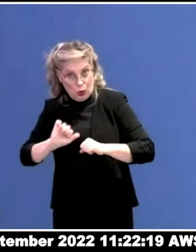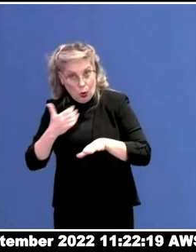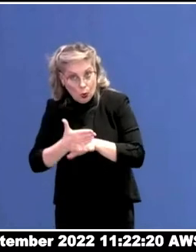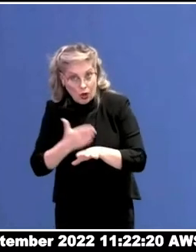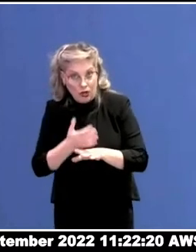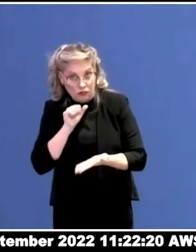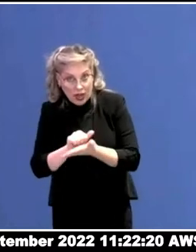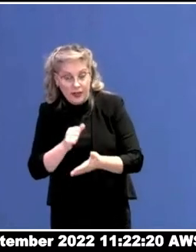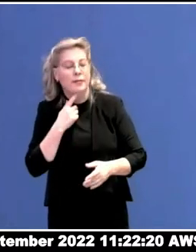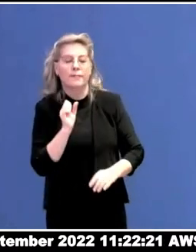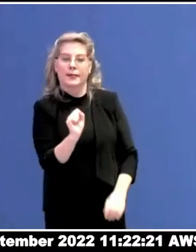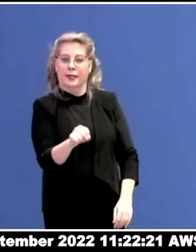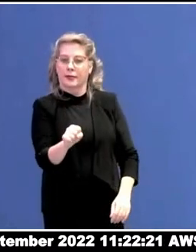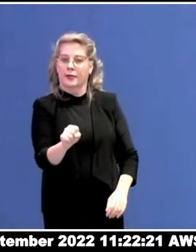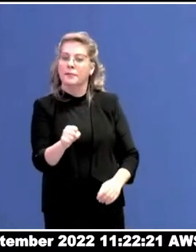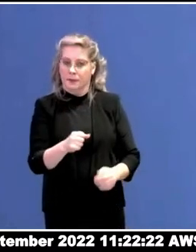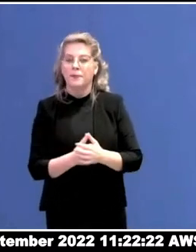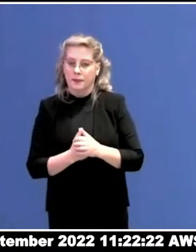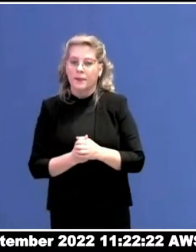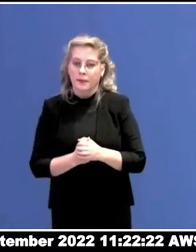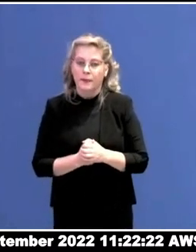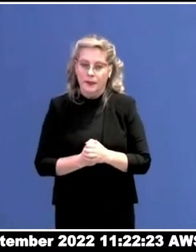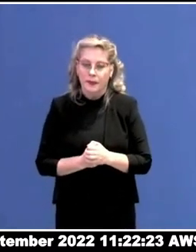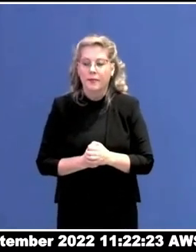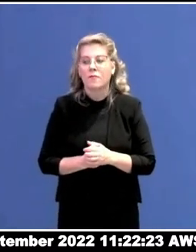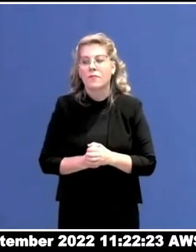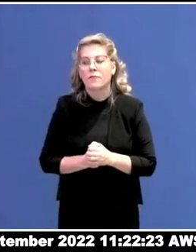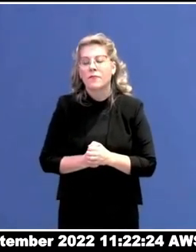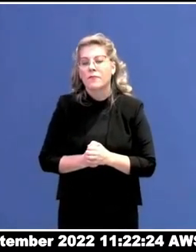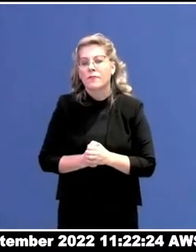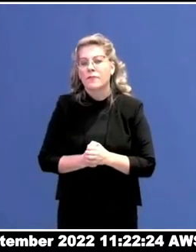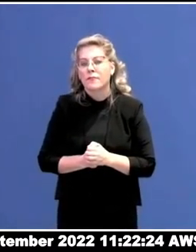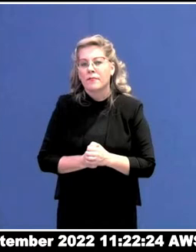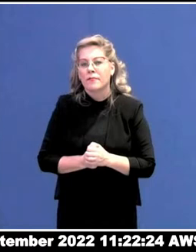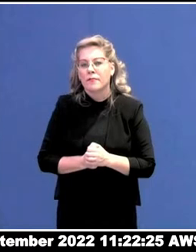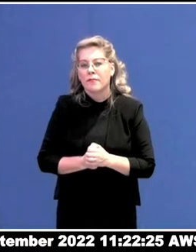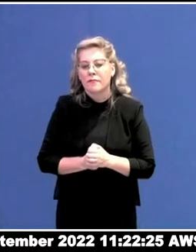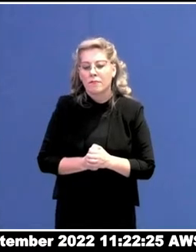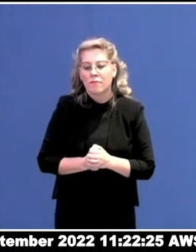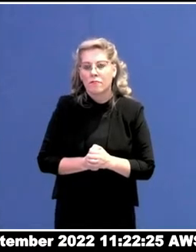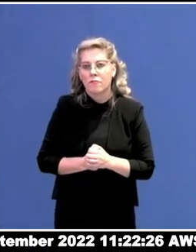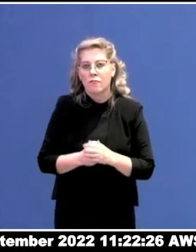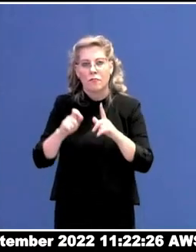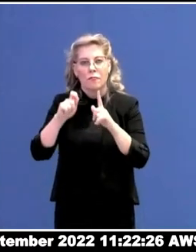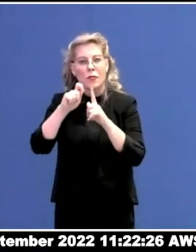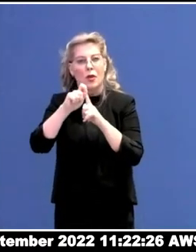MS McMAHON: Okay. Now, something I want to ask you about is about the PRAG meetings. That's the Prisoner Risk Assessment Group meetings.